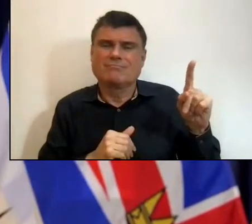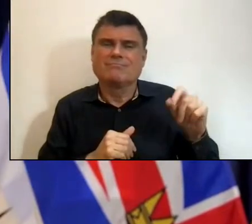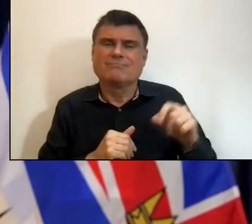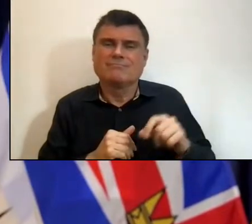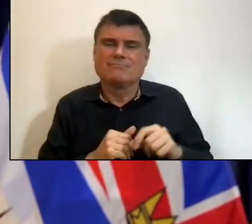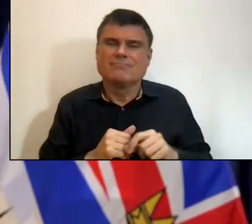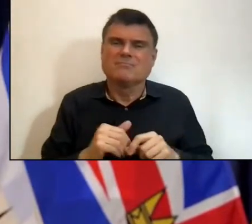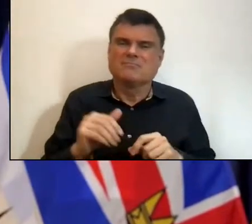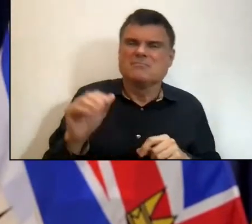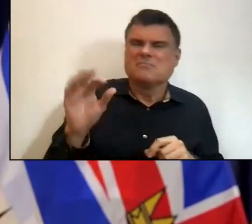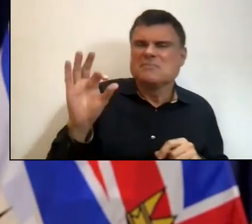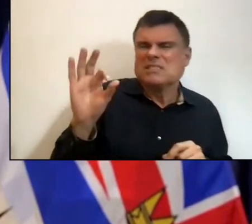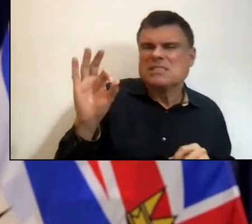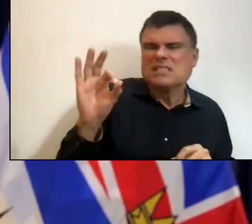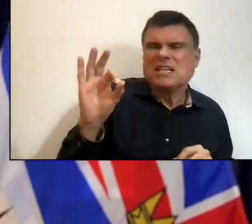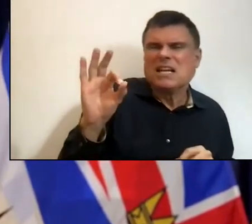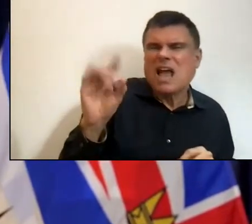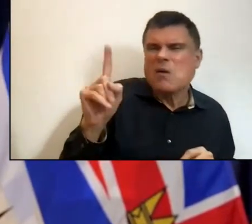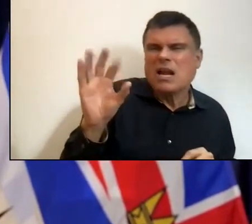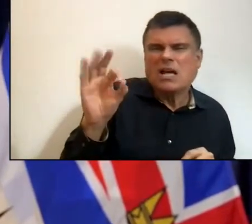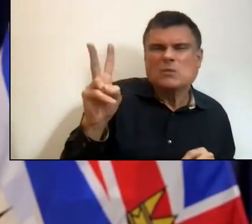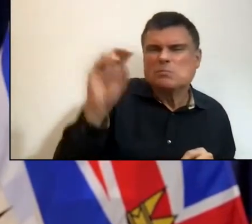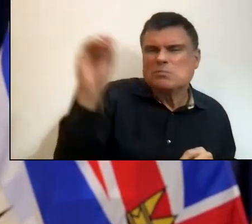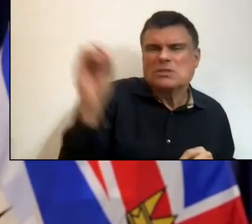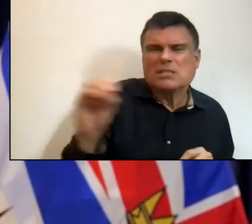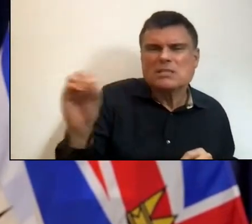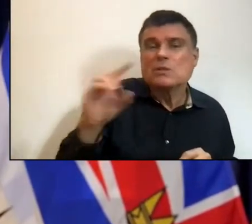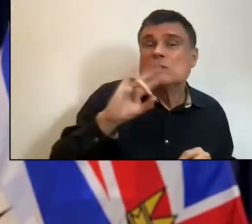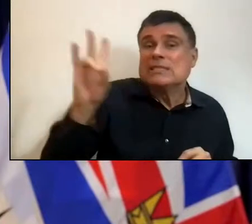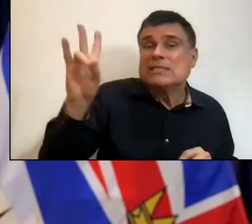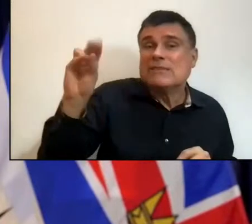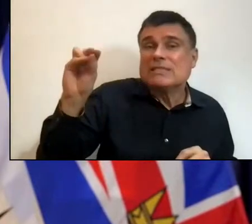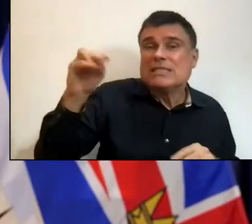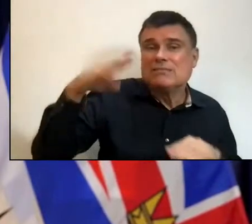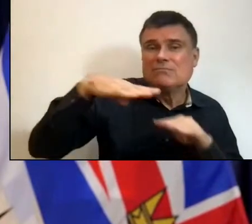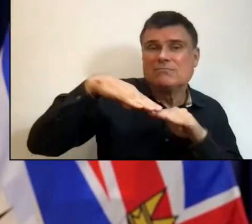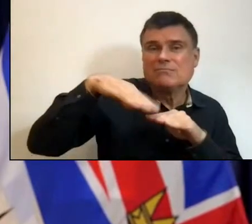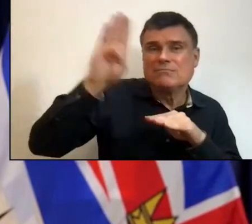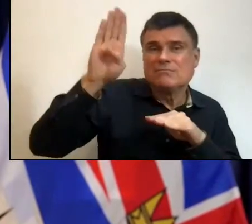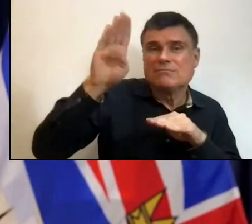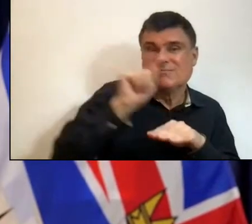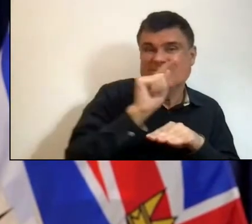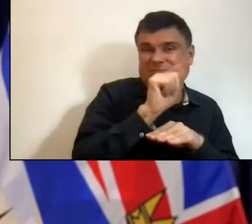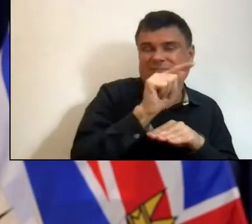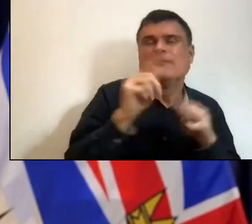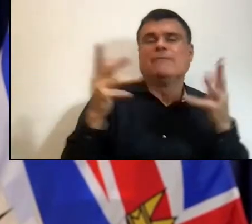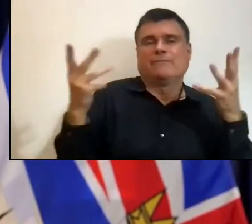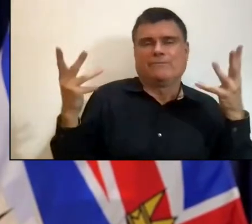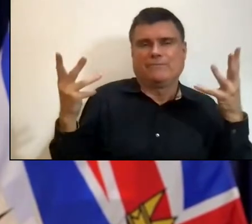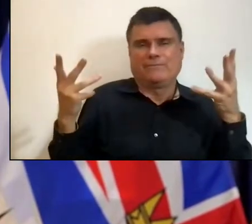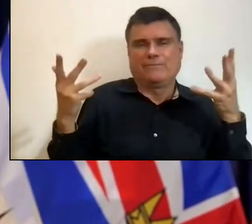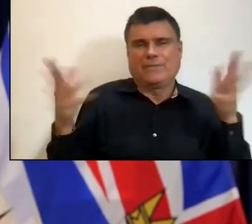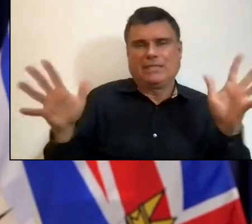ones eligible. So we aren't going to get to 100% and that's significant progress.